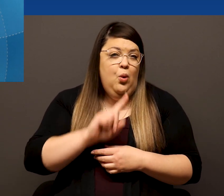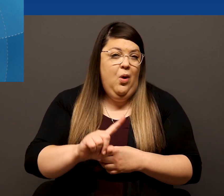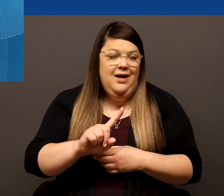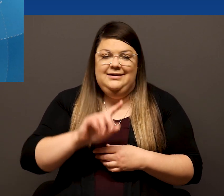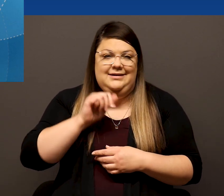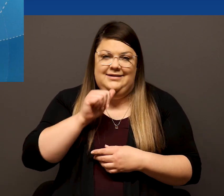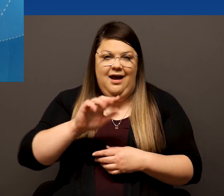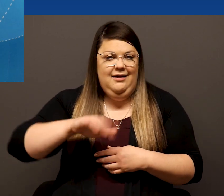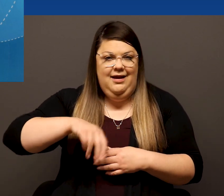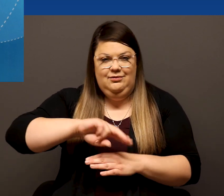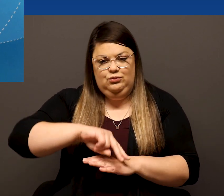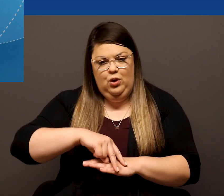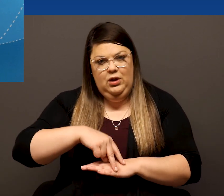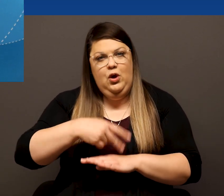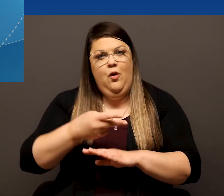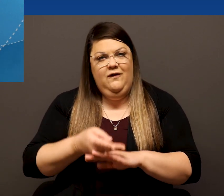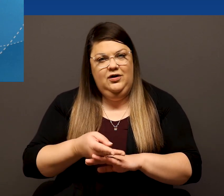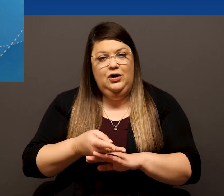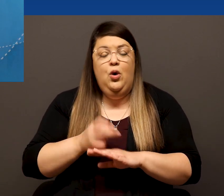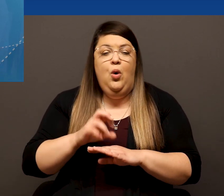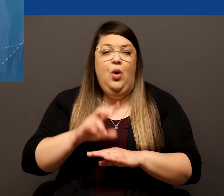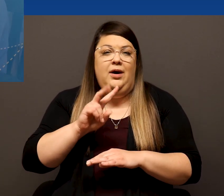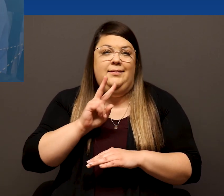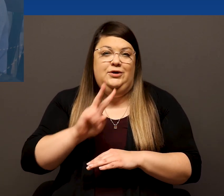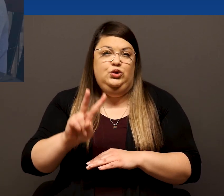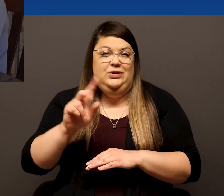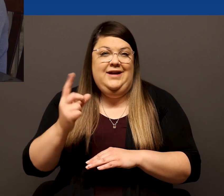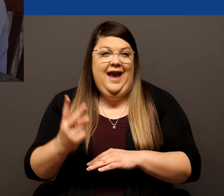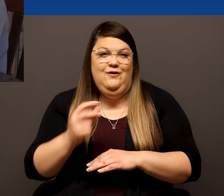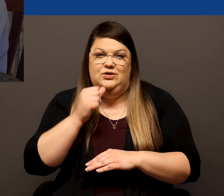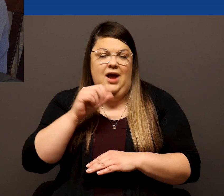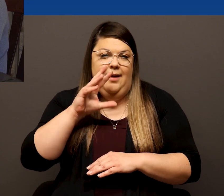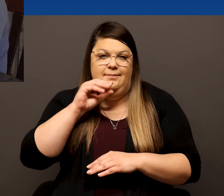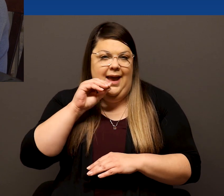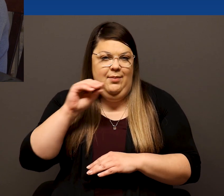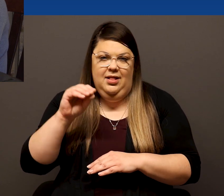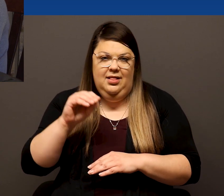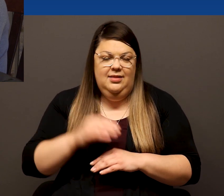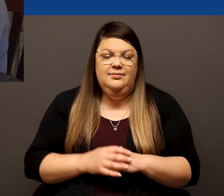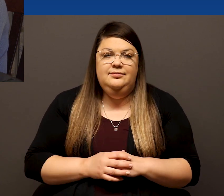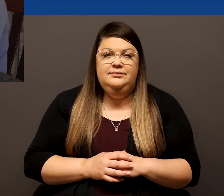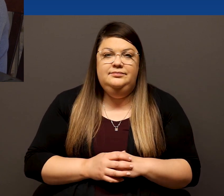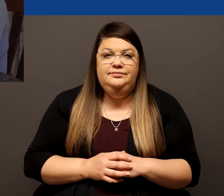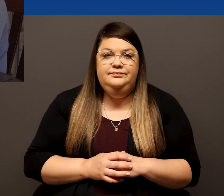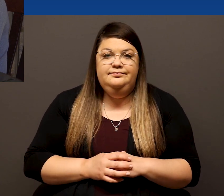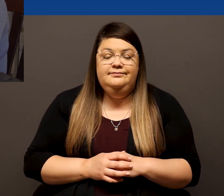Or a two and a half year old who isn't babbling. First, can I ask what concerns did you have?